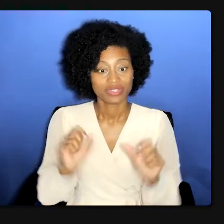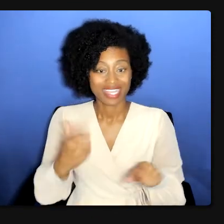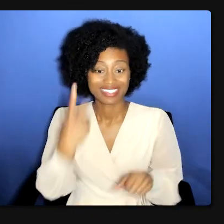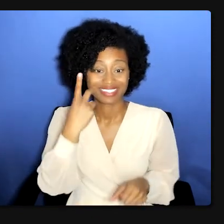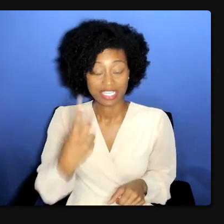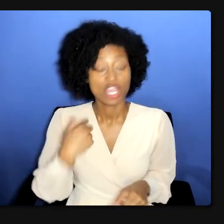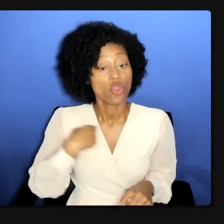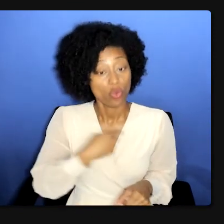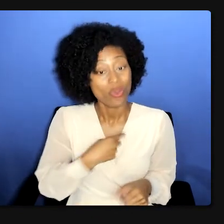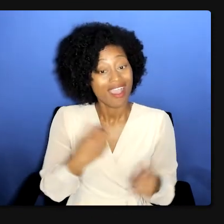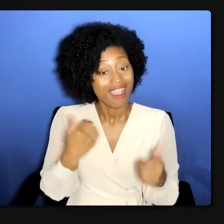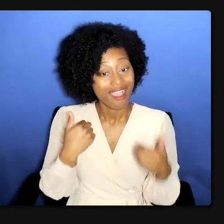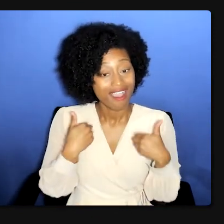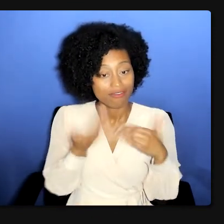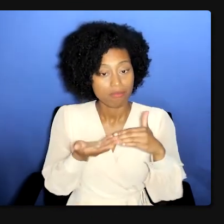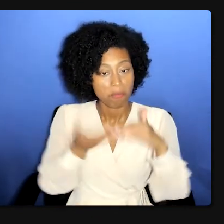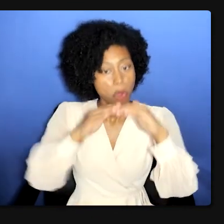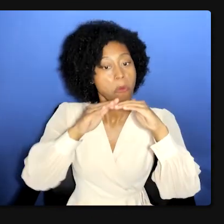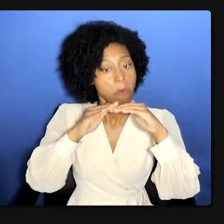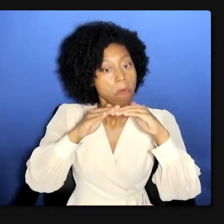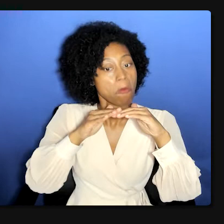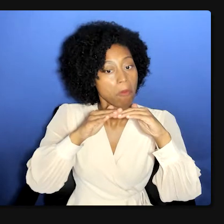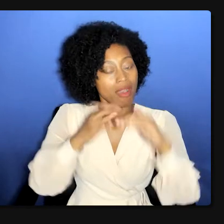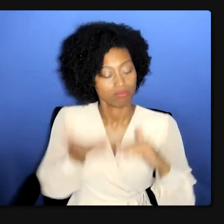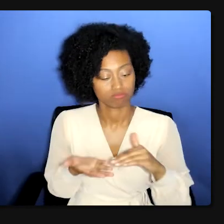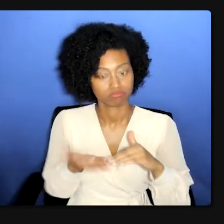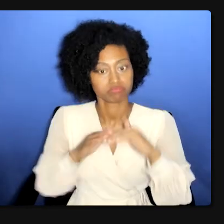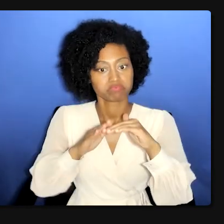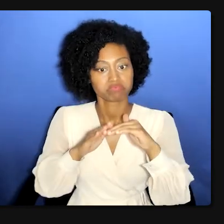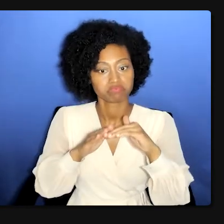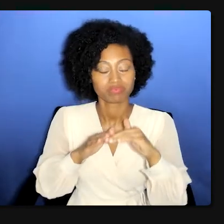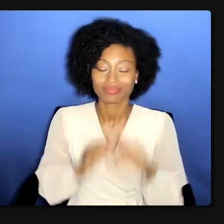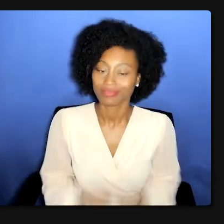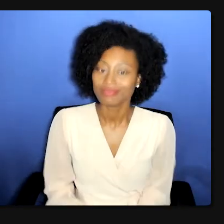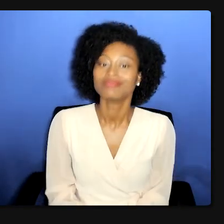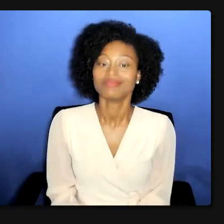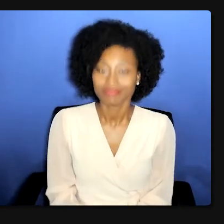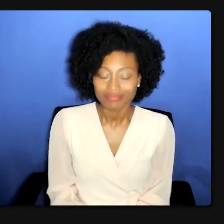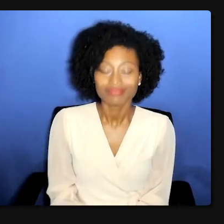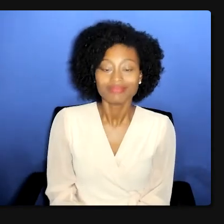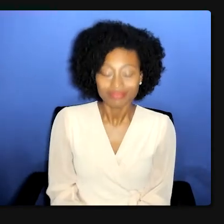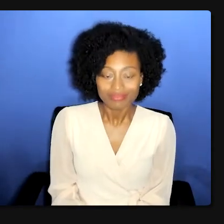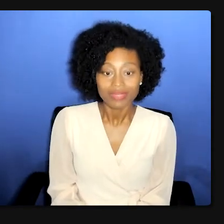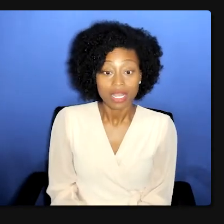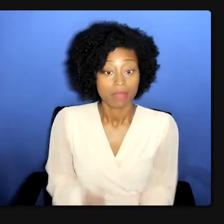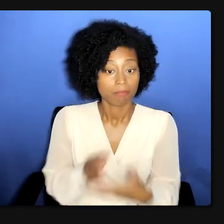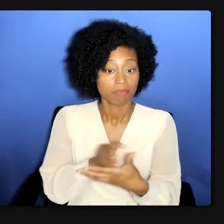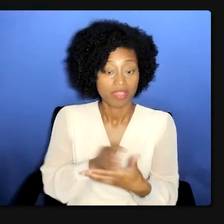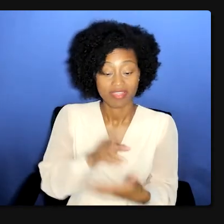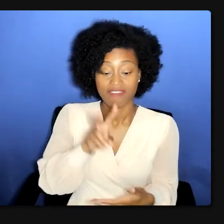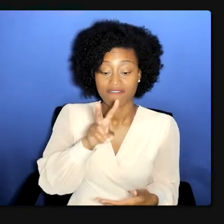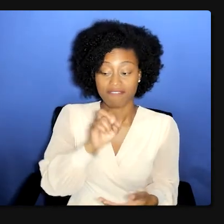And what you can see is that we do see a slight increase in these retention numbers between the variant